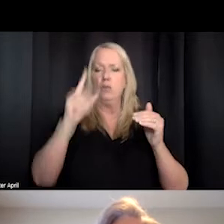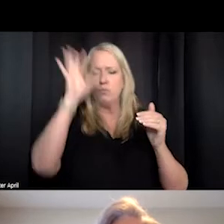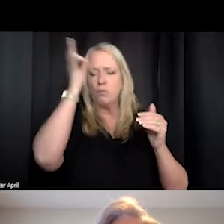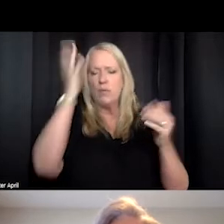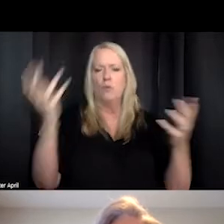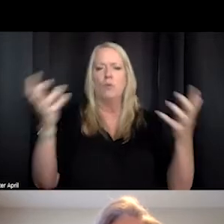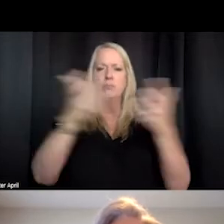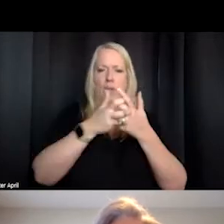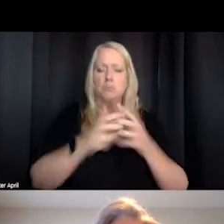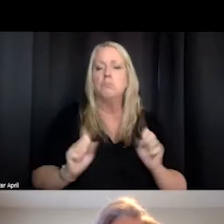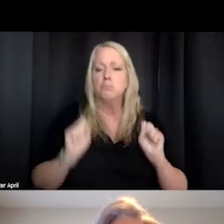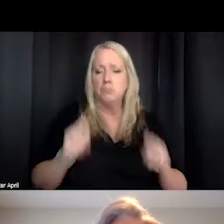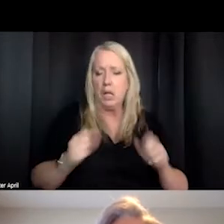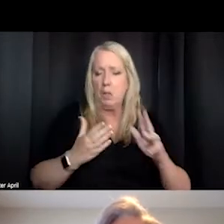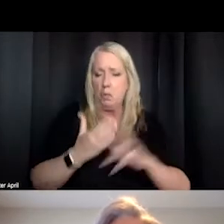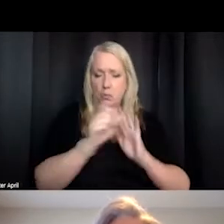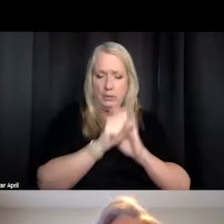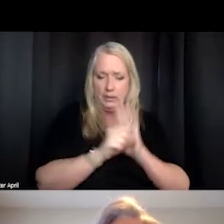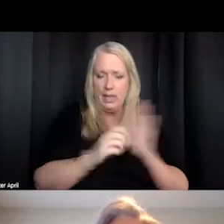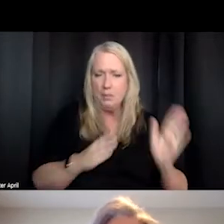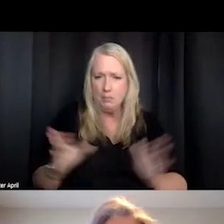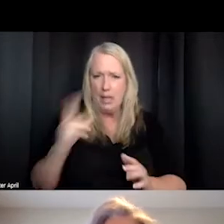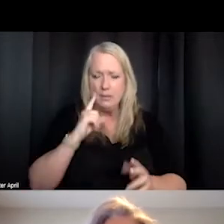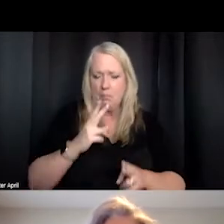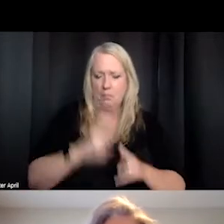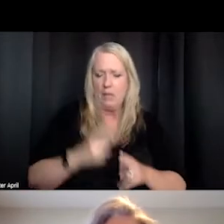AND IT CAN BE DONE THROUGH THE STATE PLAN, AS I MENTIONED. 1915B WAVER,